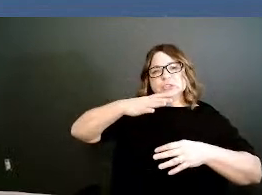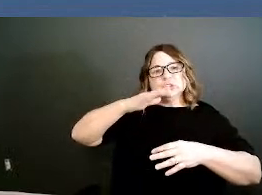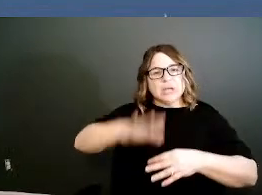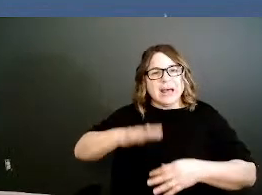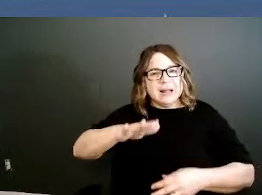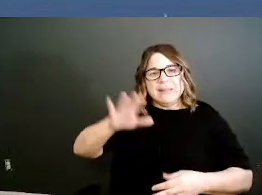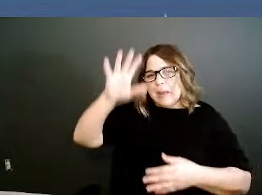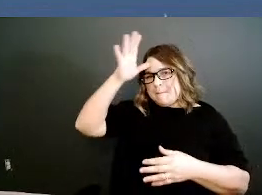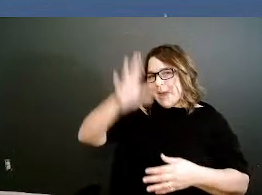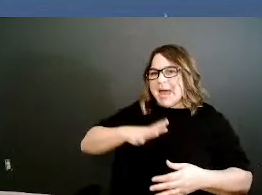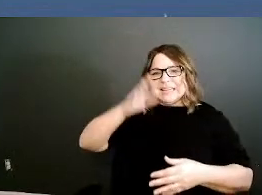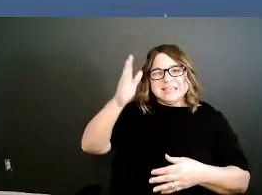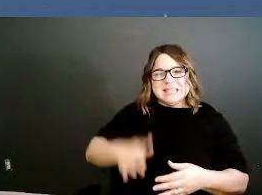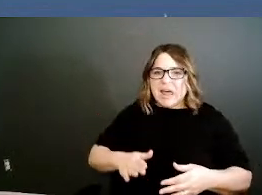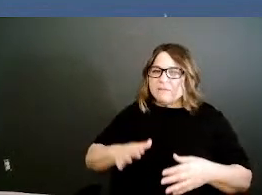A CITY COUNCIL